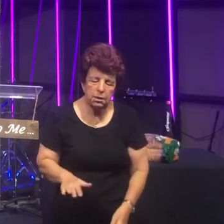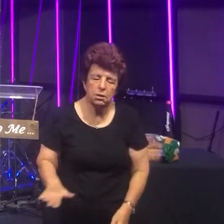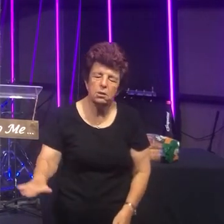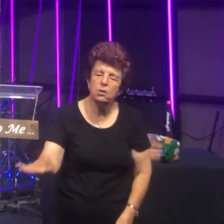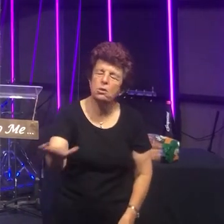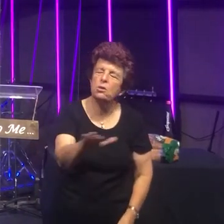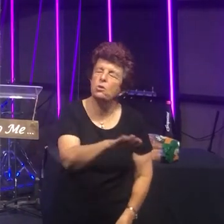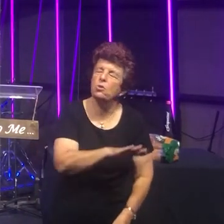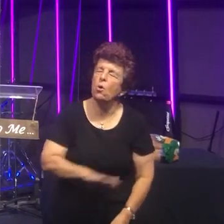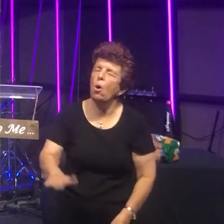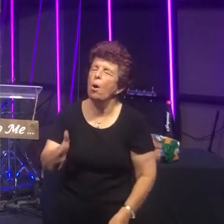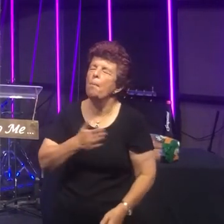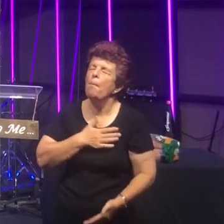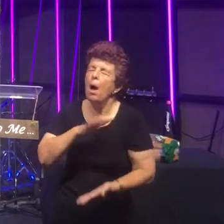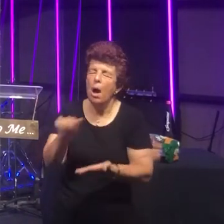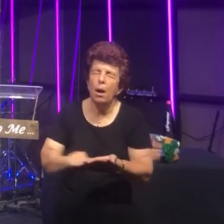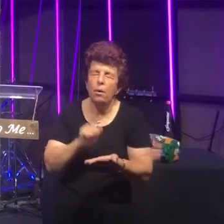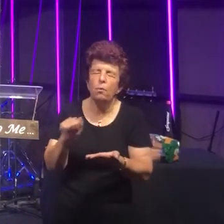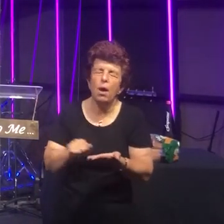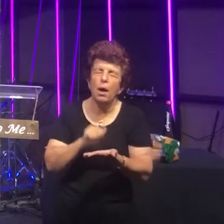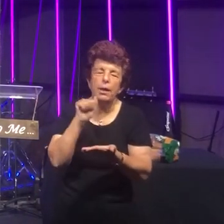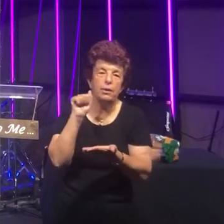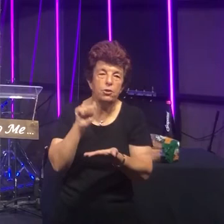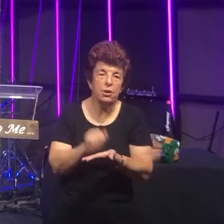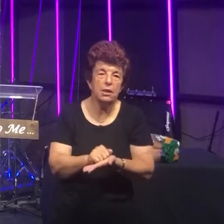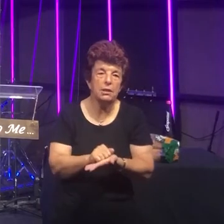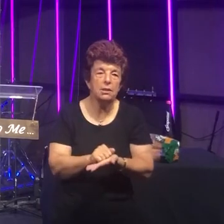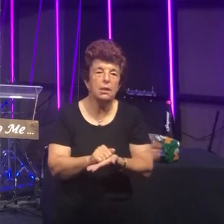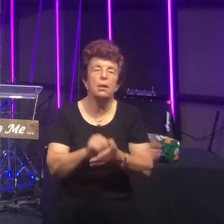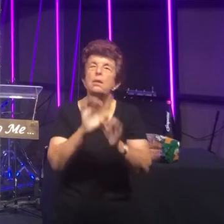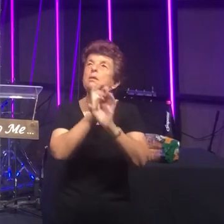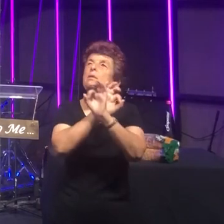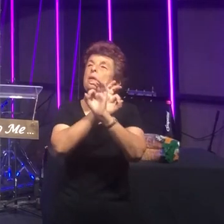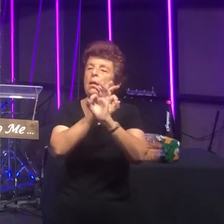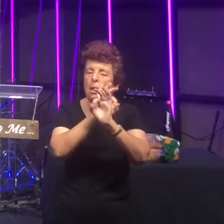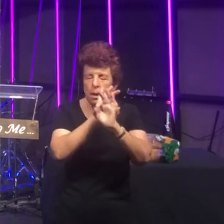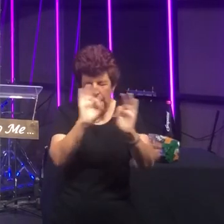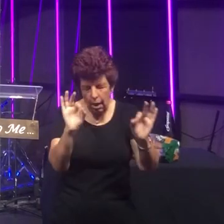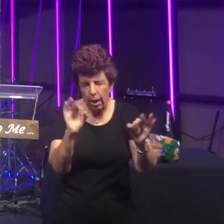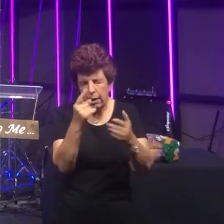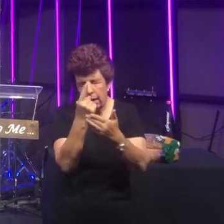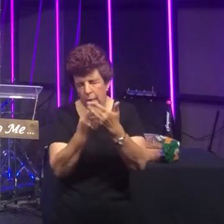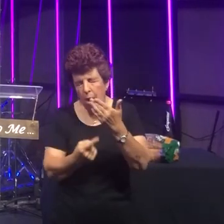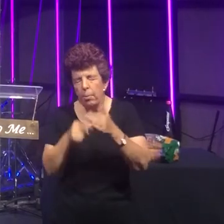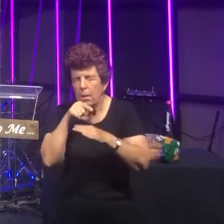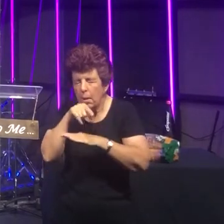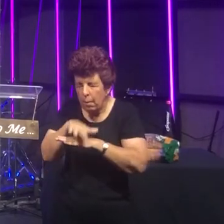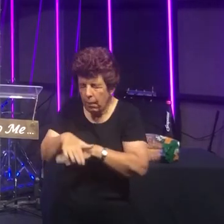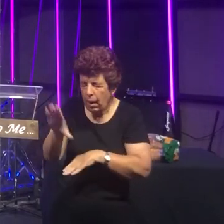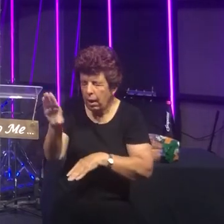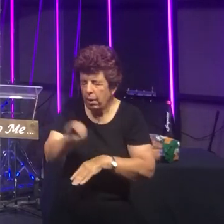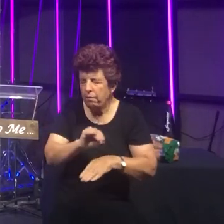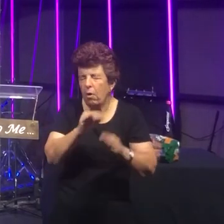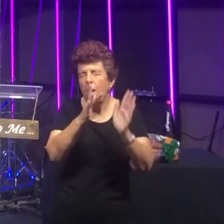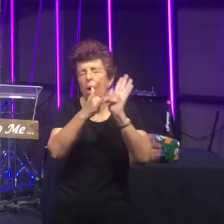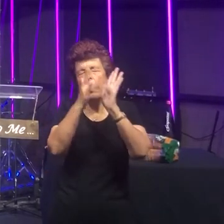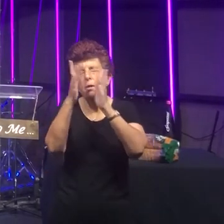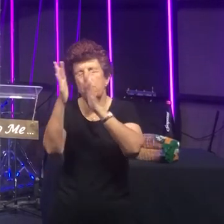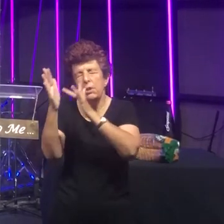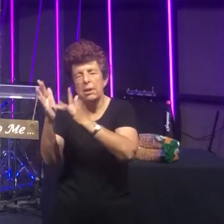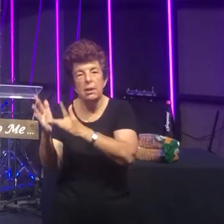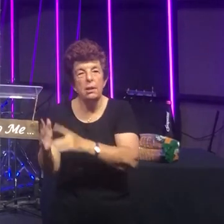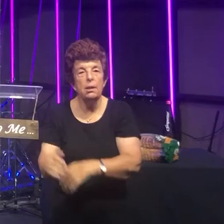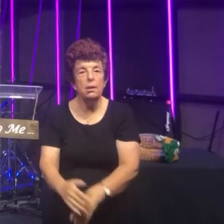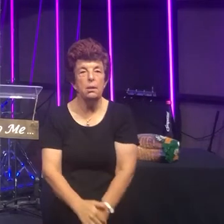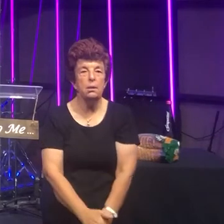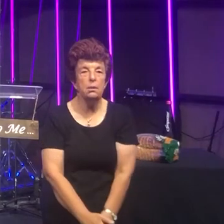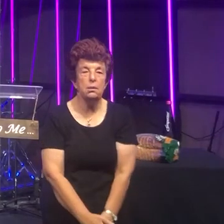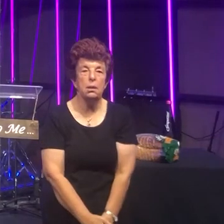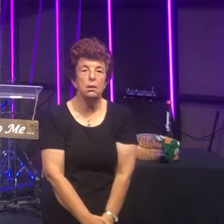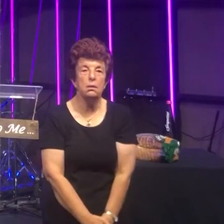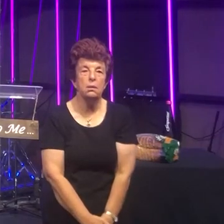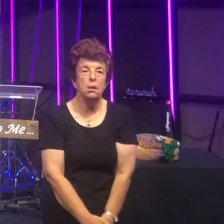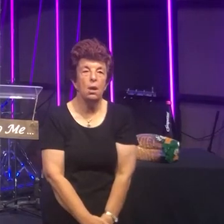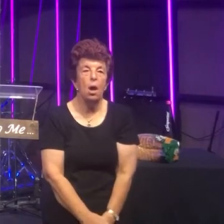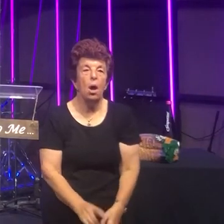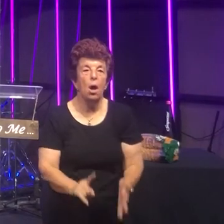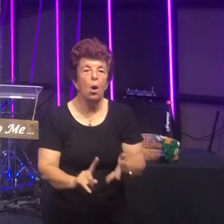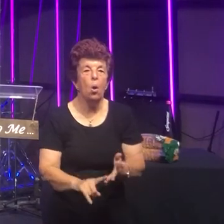This is all my righteousness Nothing but the blood of Jesus